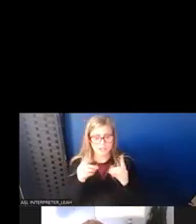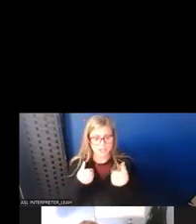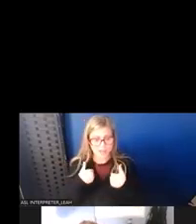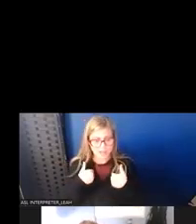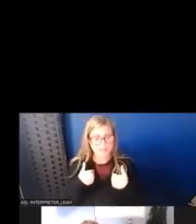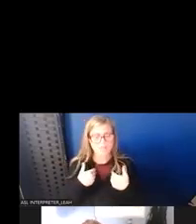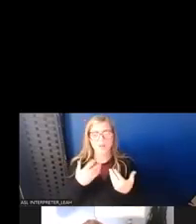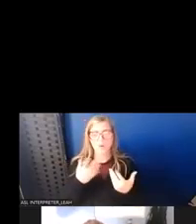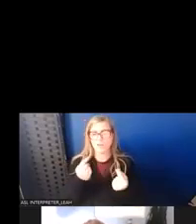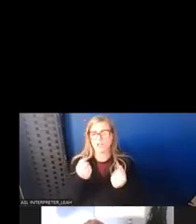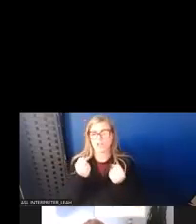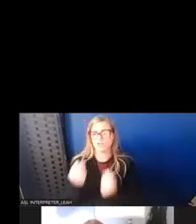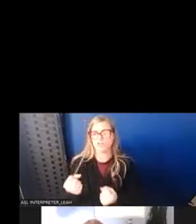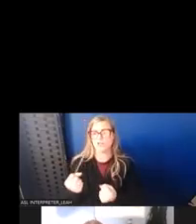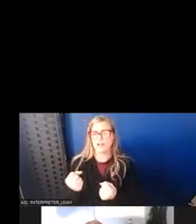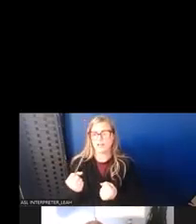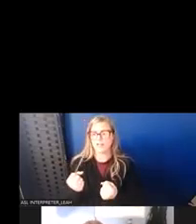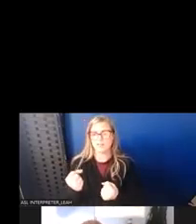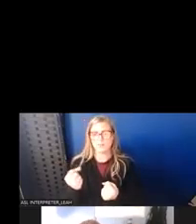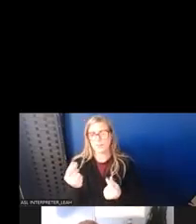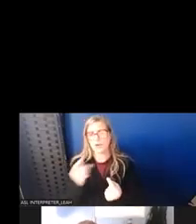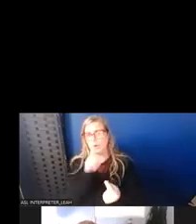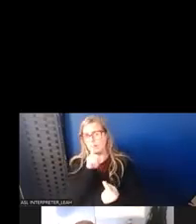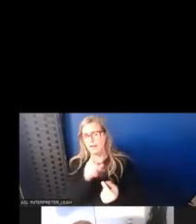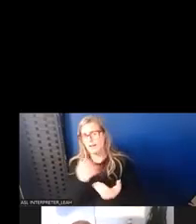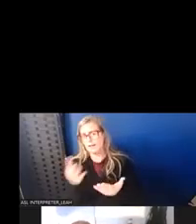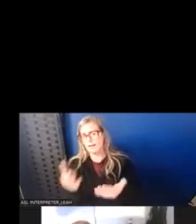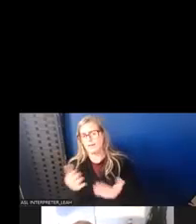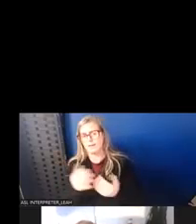According to StrengthsFinder or Myers-Briggs or any of these